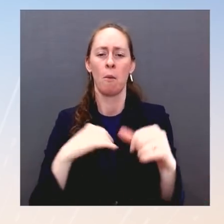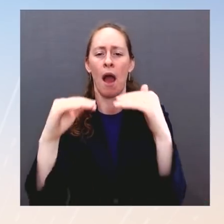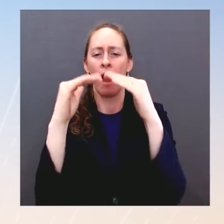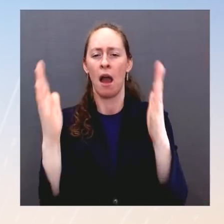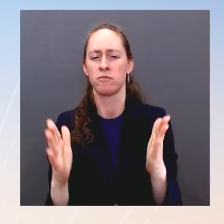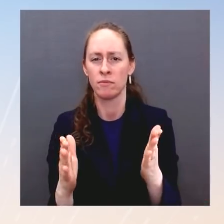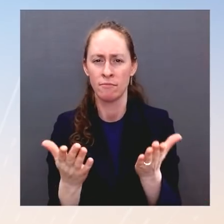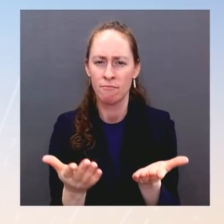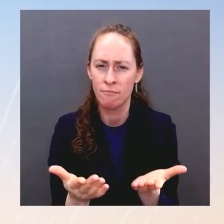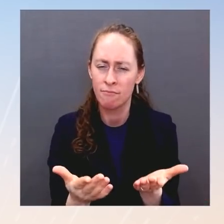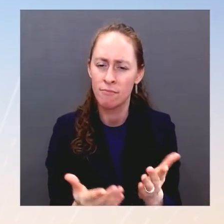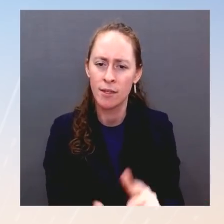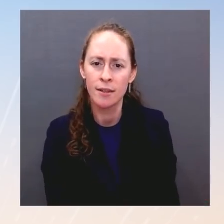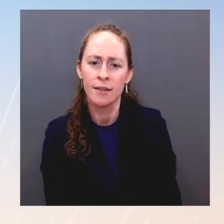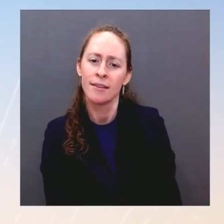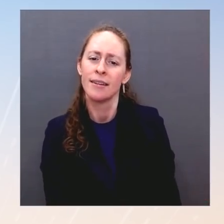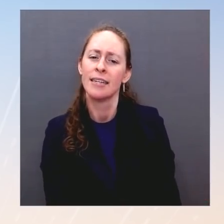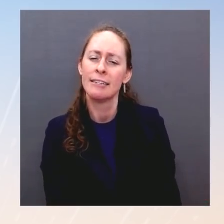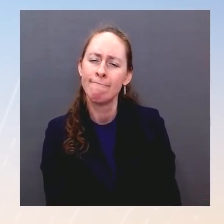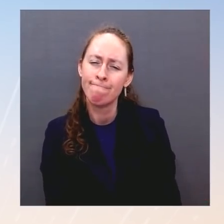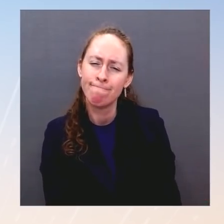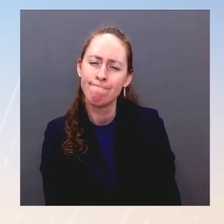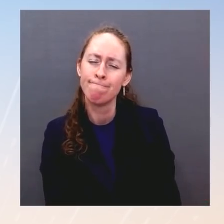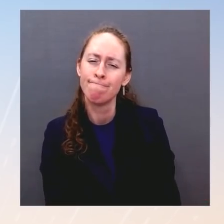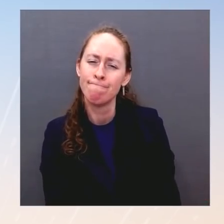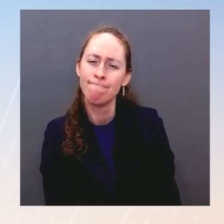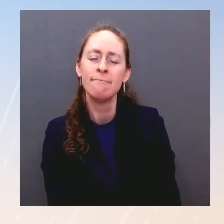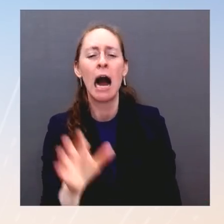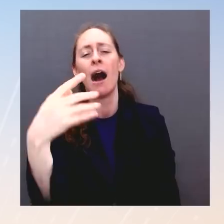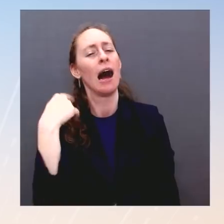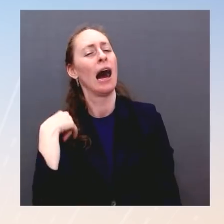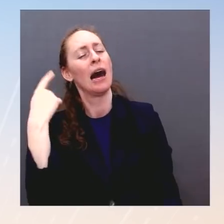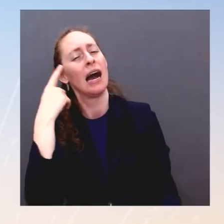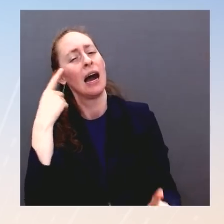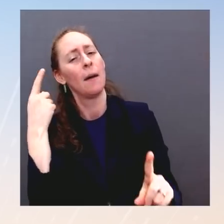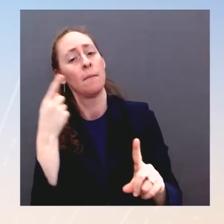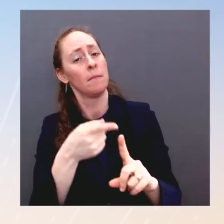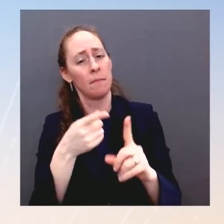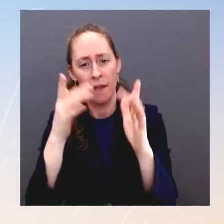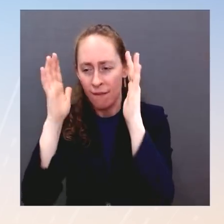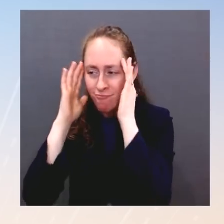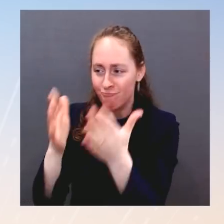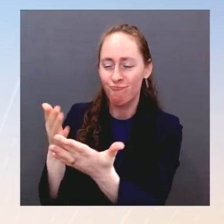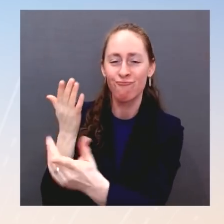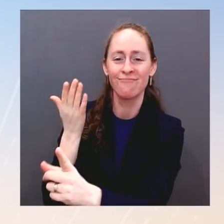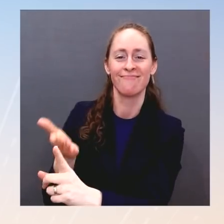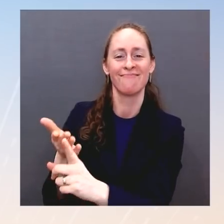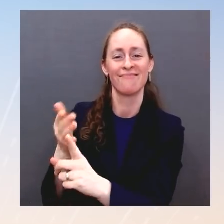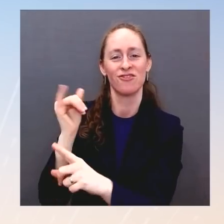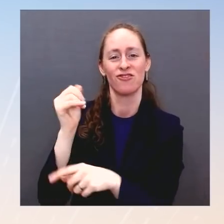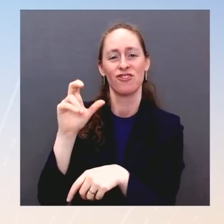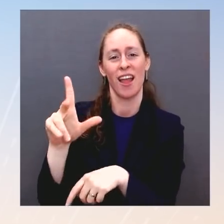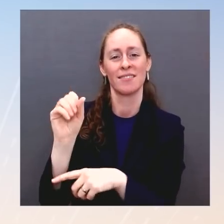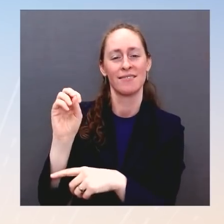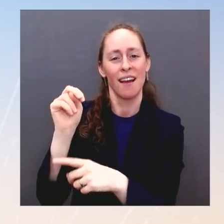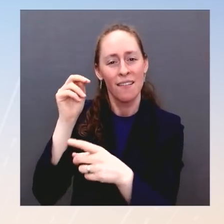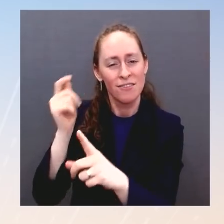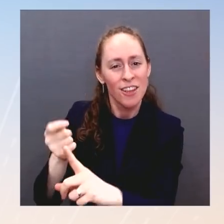Judge Jackson's record. And what was very compelling to -- and to go back to Weijia's question -- sorry, I didn't answer this part -- what was compelling to the President --